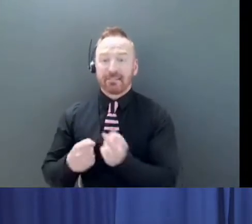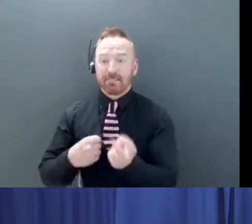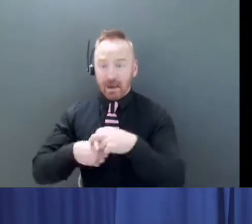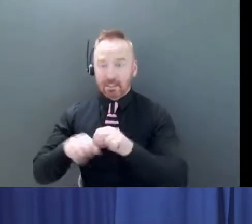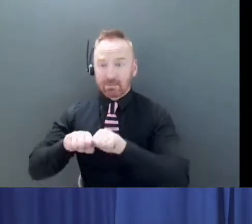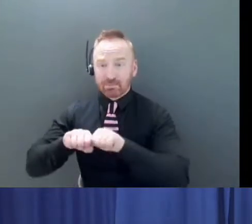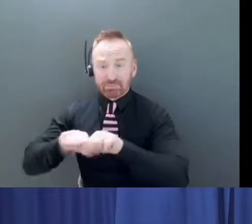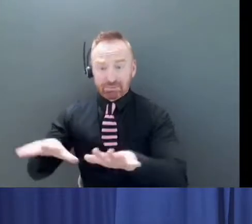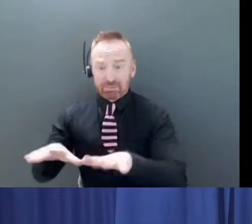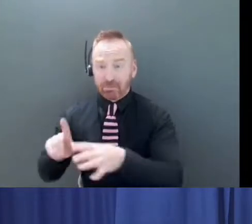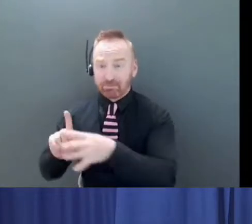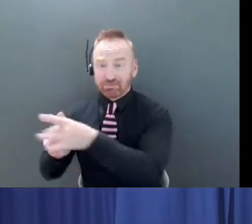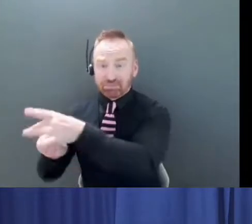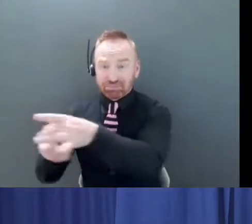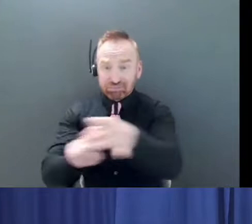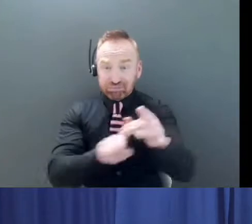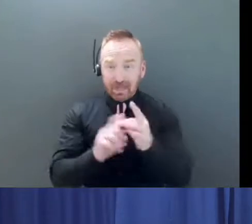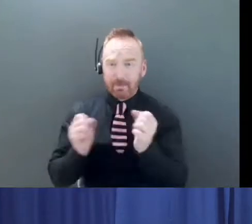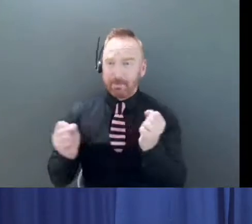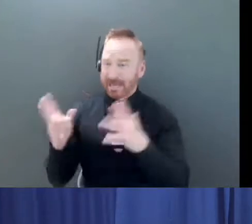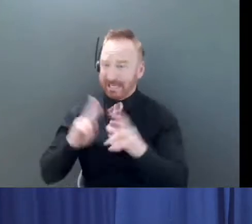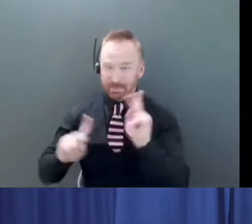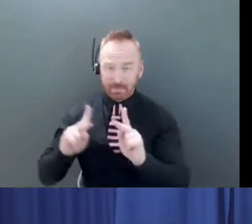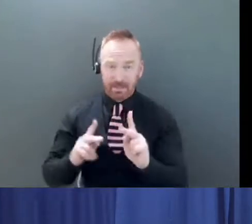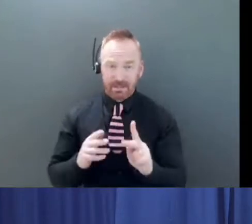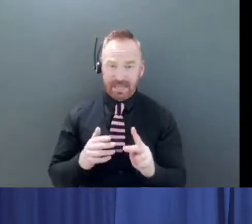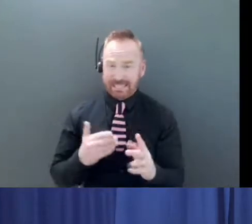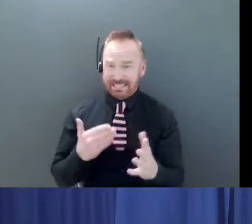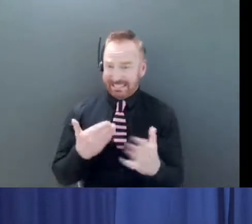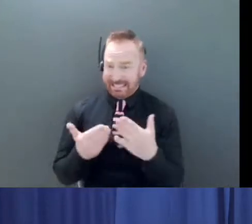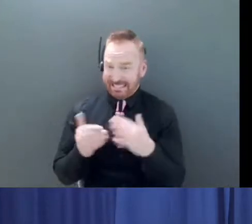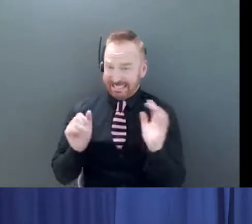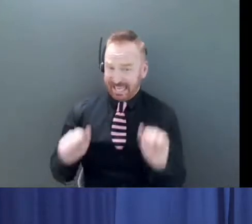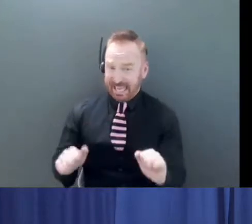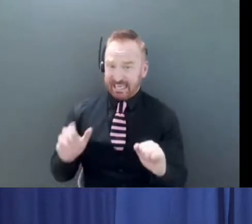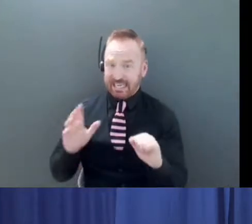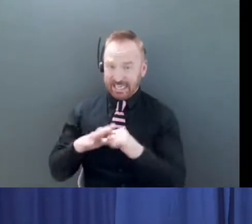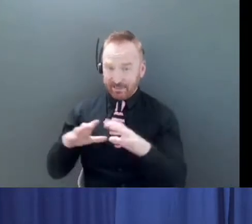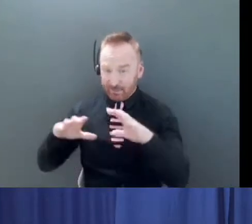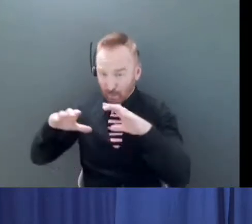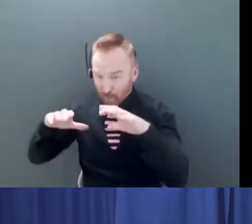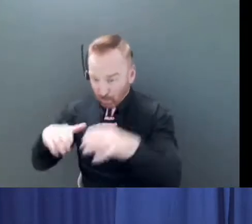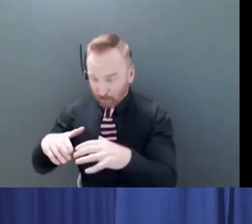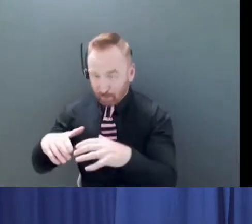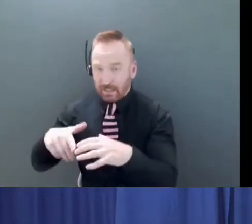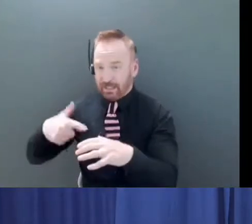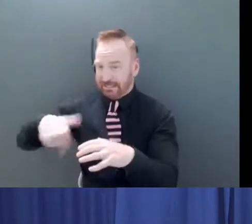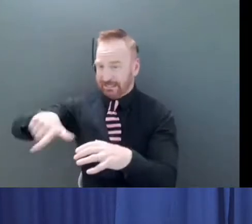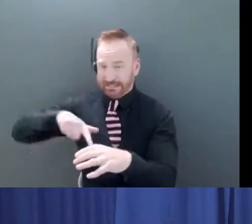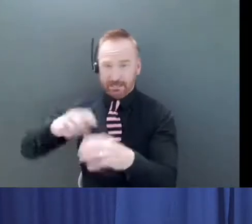those who are unvaccinated. Just like gamma, we will also